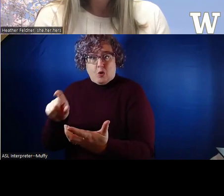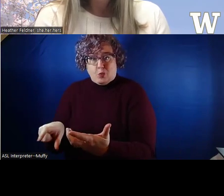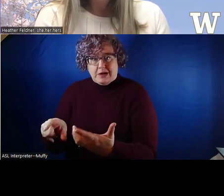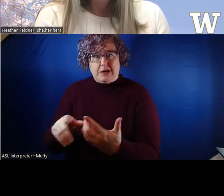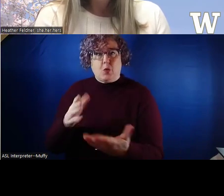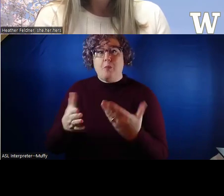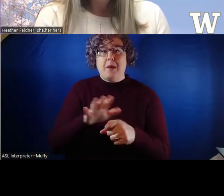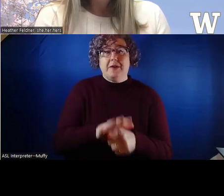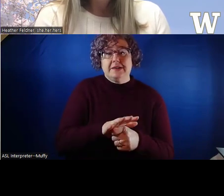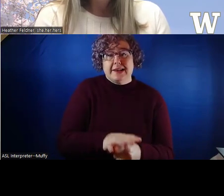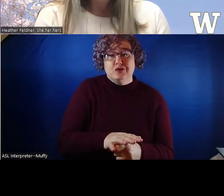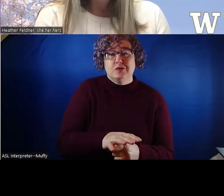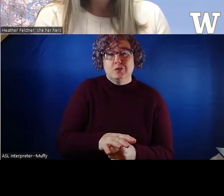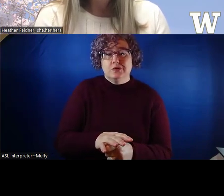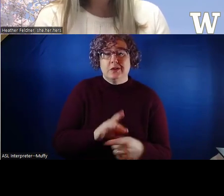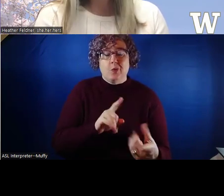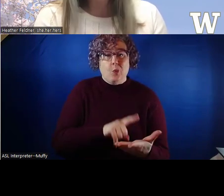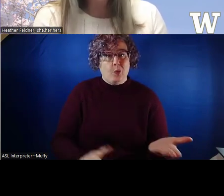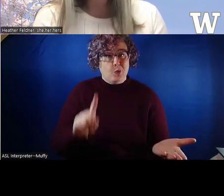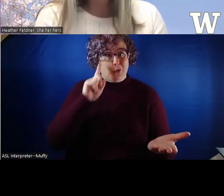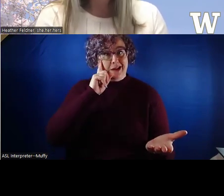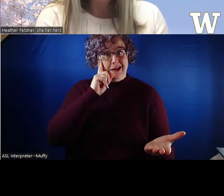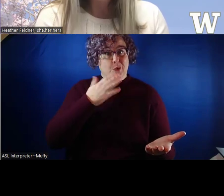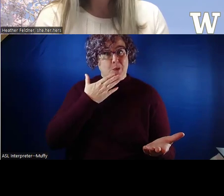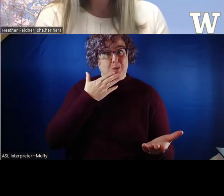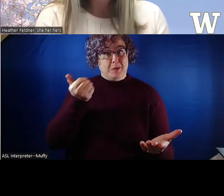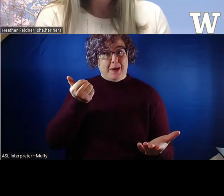between what you think would be best or most therapeutic